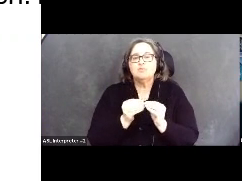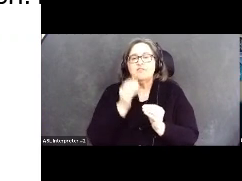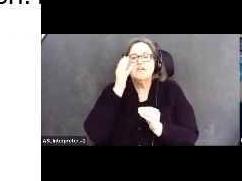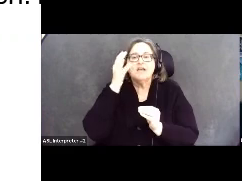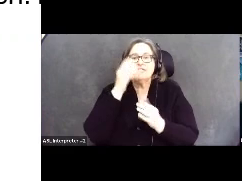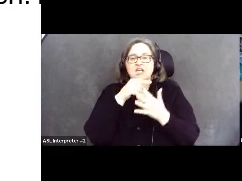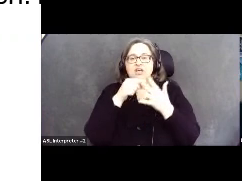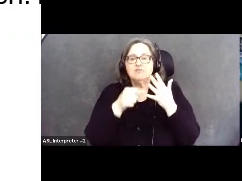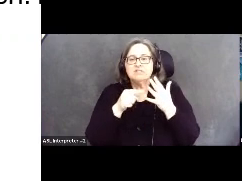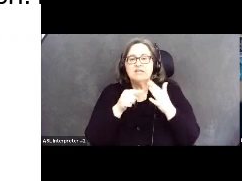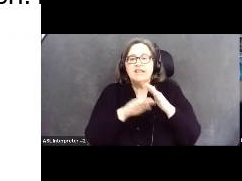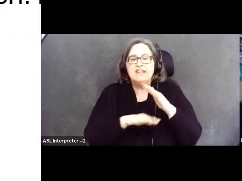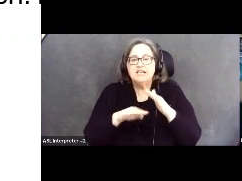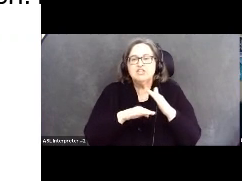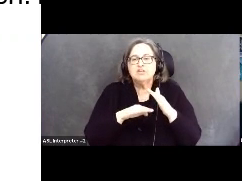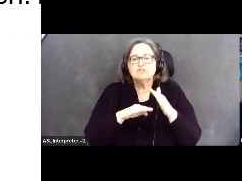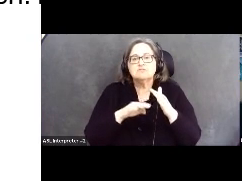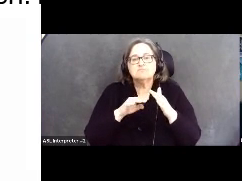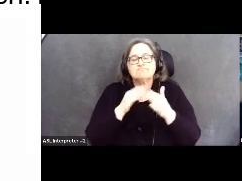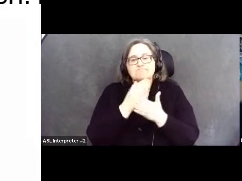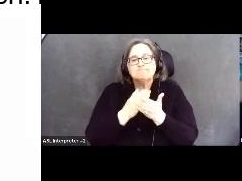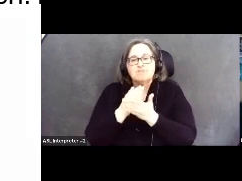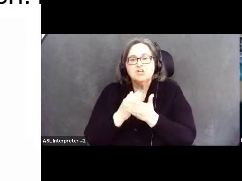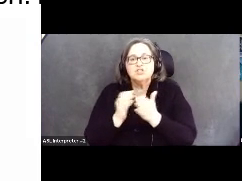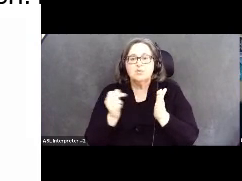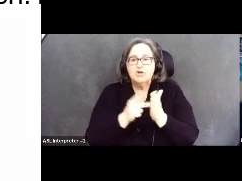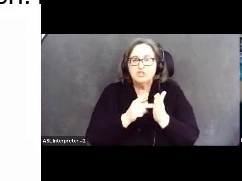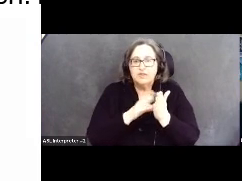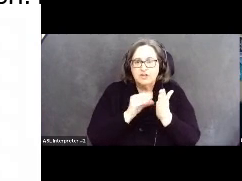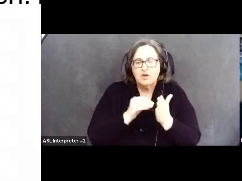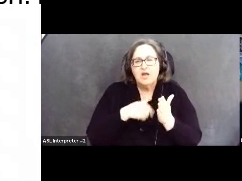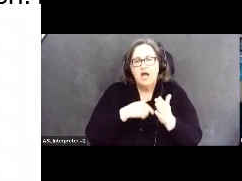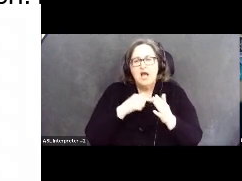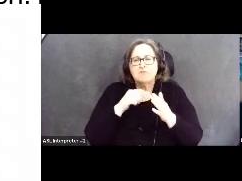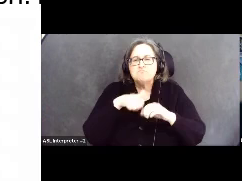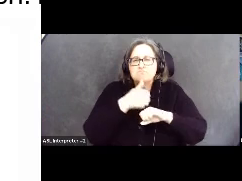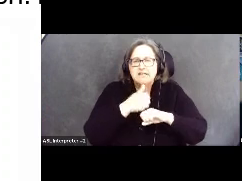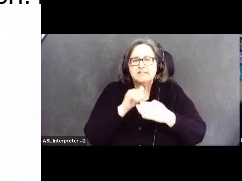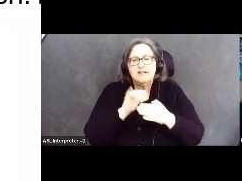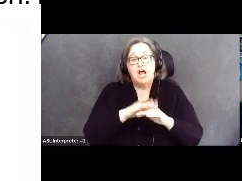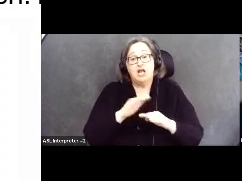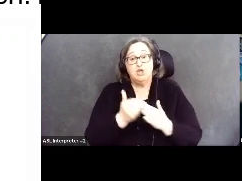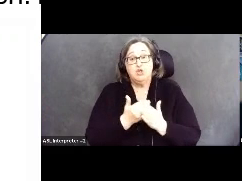essential elements in return to learn, and I'm basing all of this on a new article that was